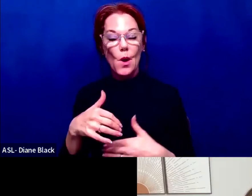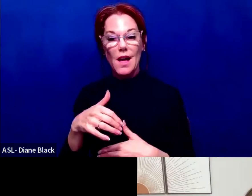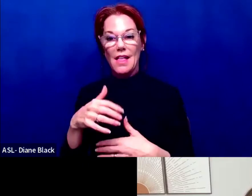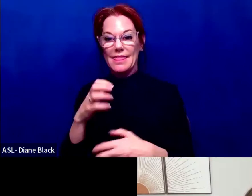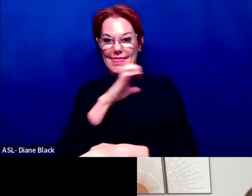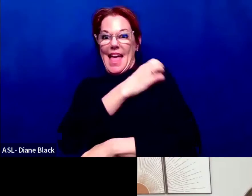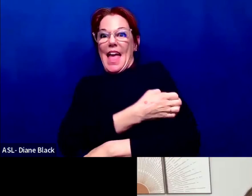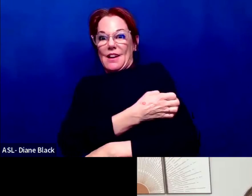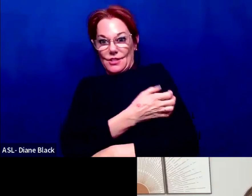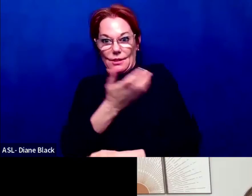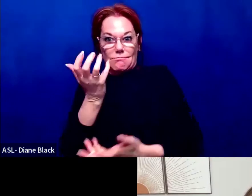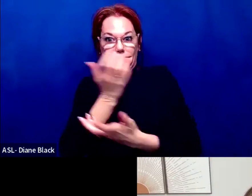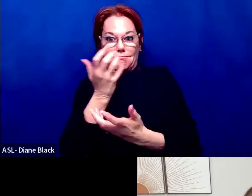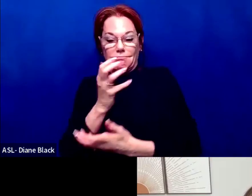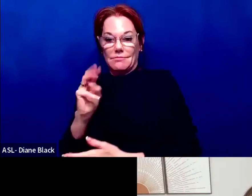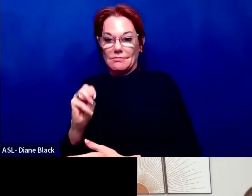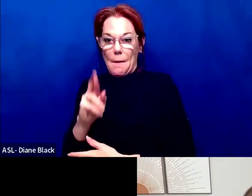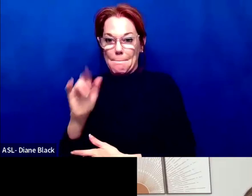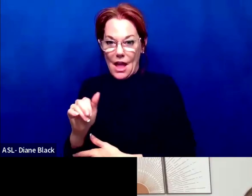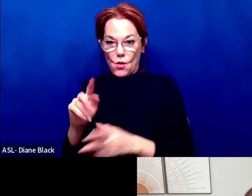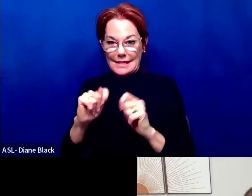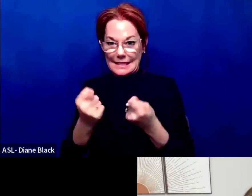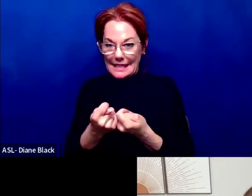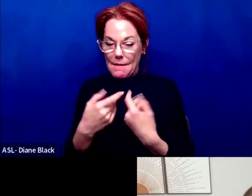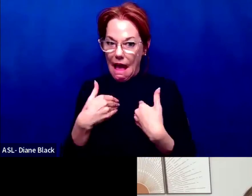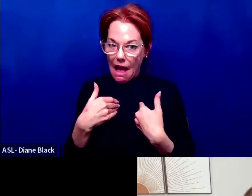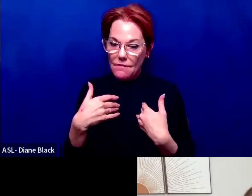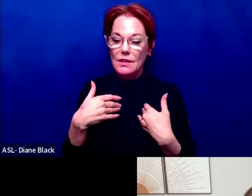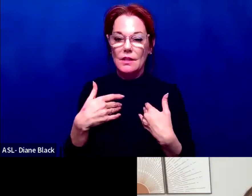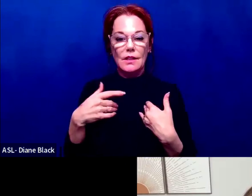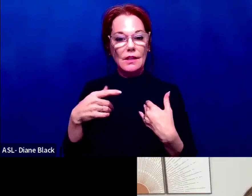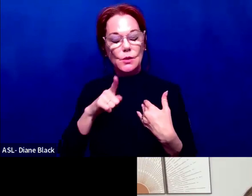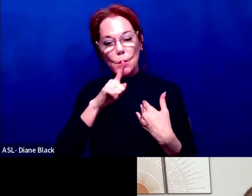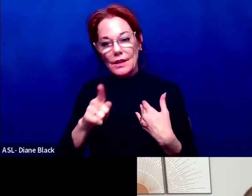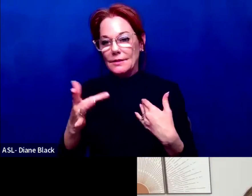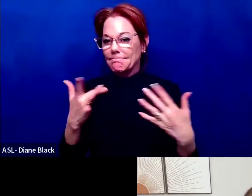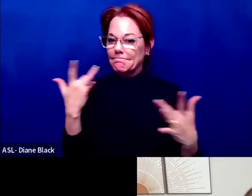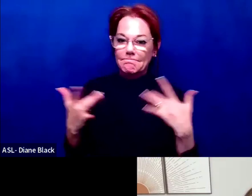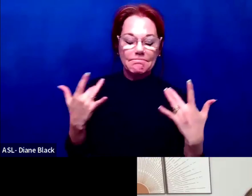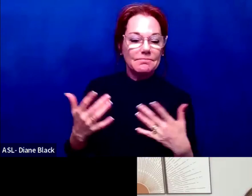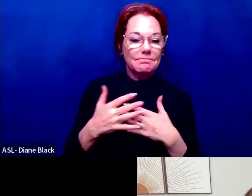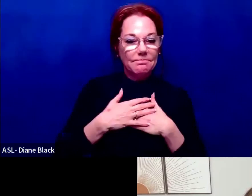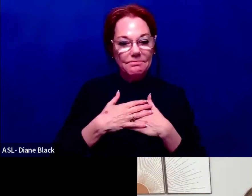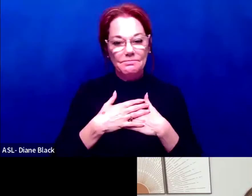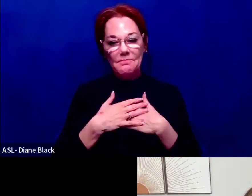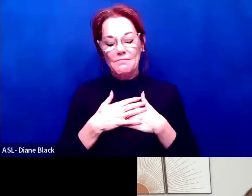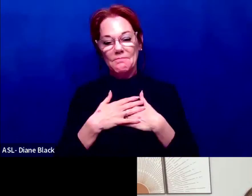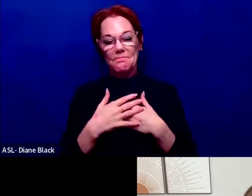brought to this approach, it has been really a breath of fresh air. And I think, at the